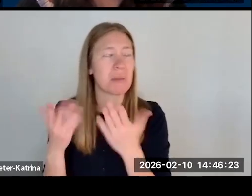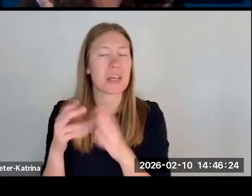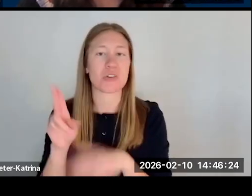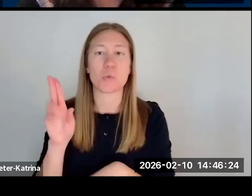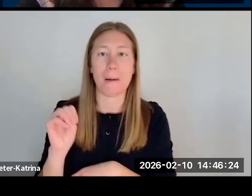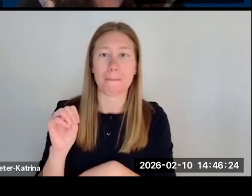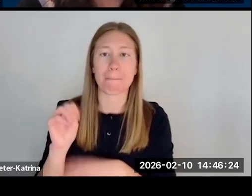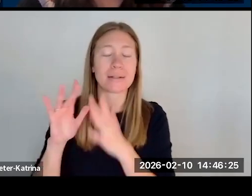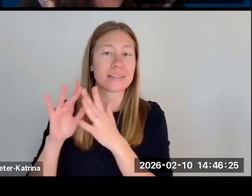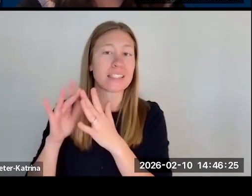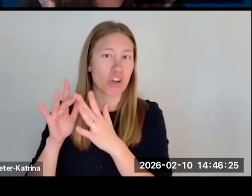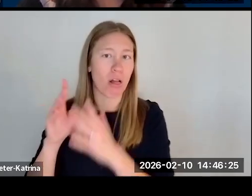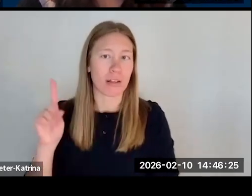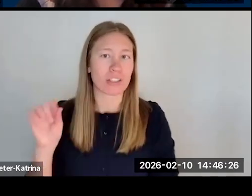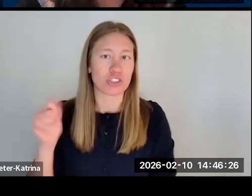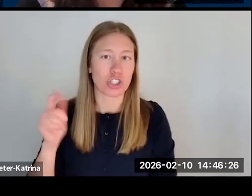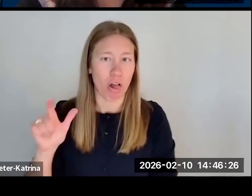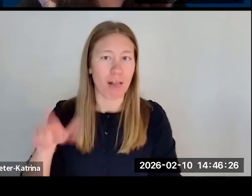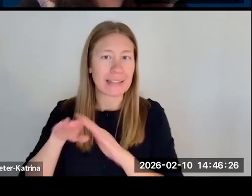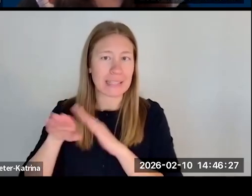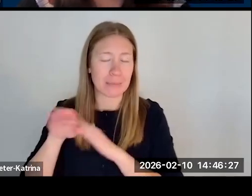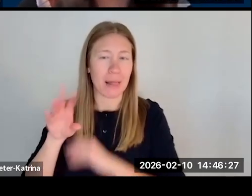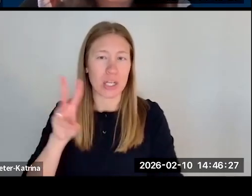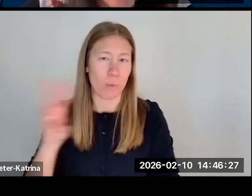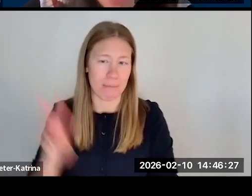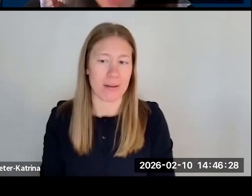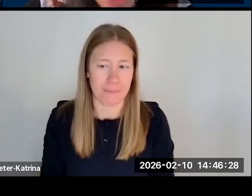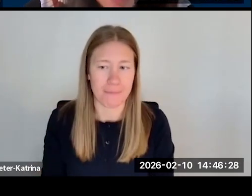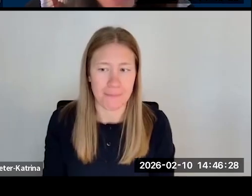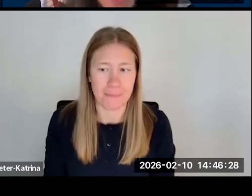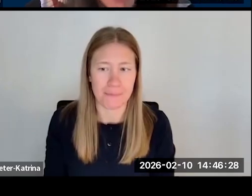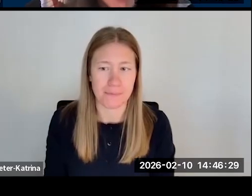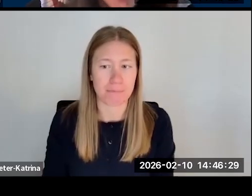digital accessibility website and just hit apply.